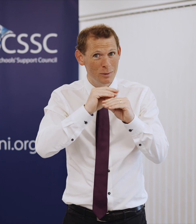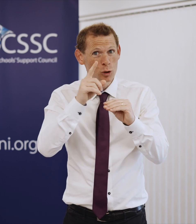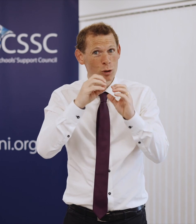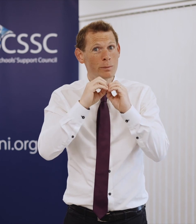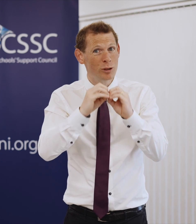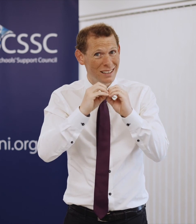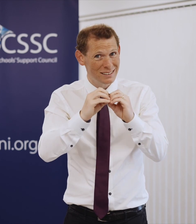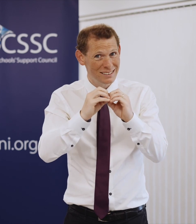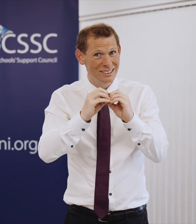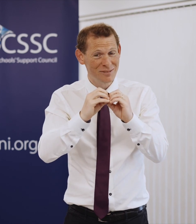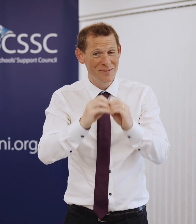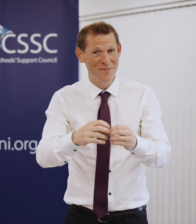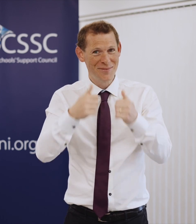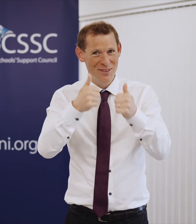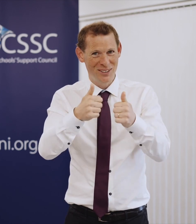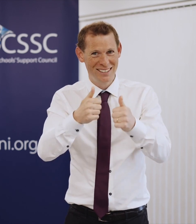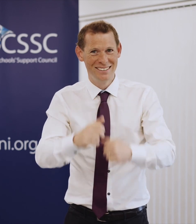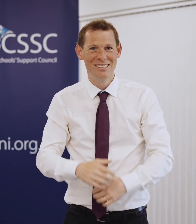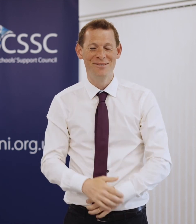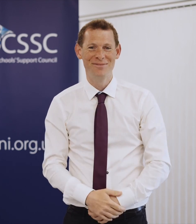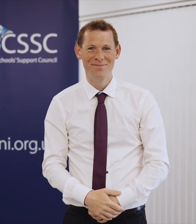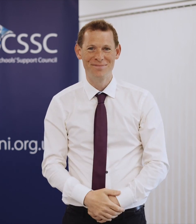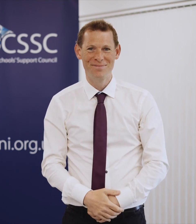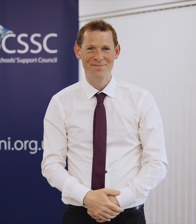and sometimes you can even practice when you're sleeping. Imagine it in your sleep as well.